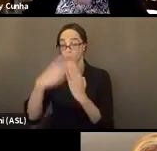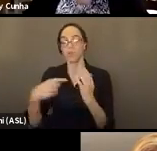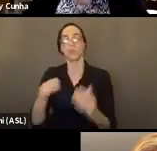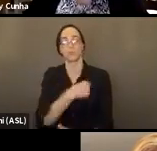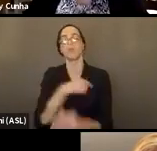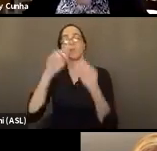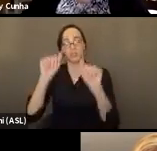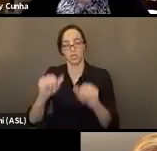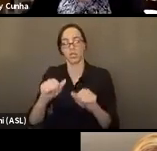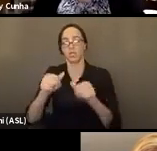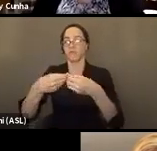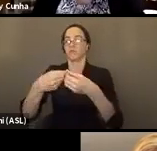and then